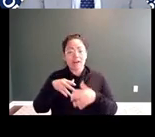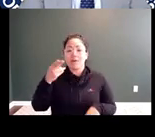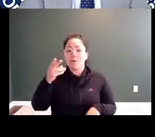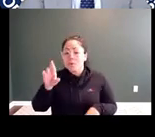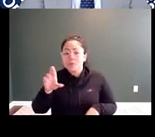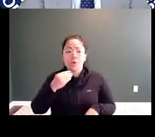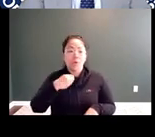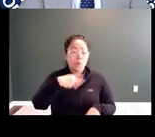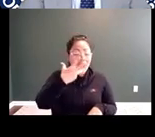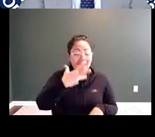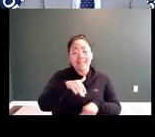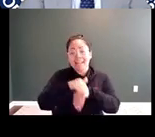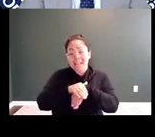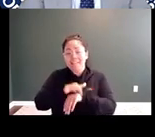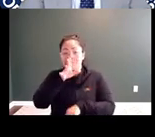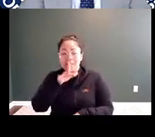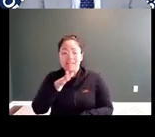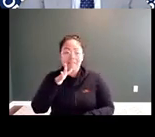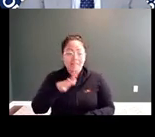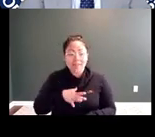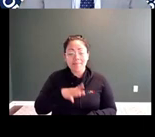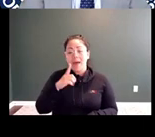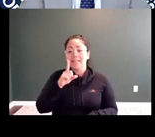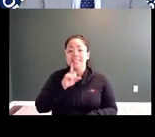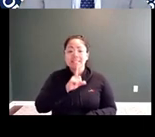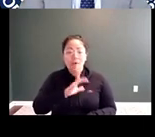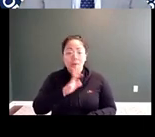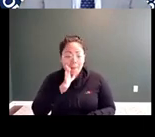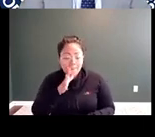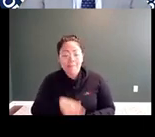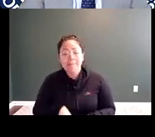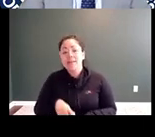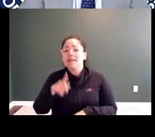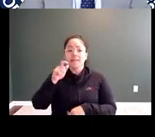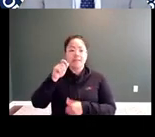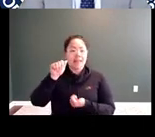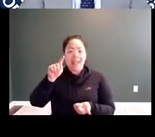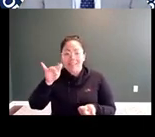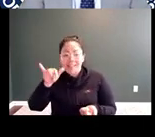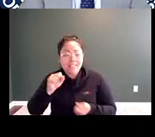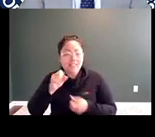white, English-speaking, a female, a single mother, an atheist, a world traveler,